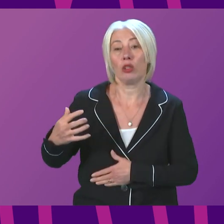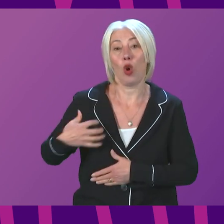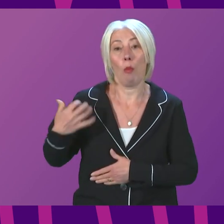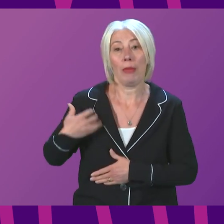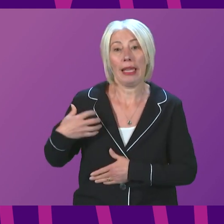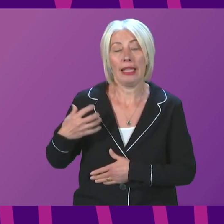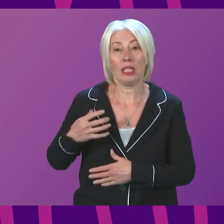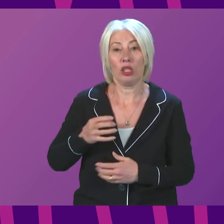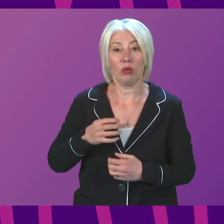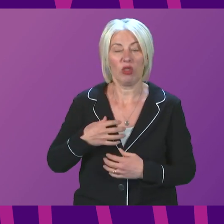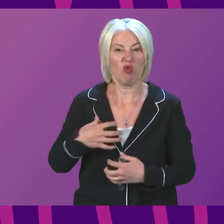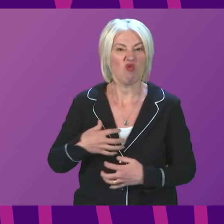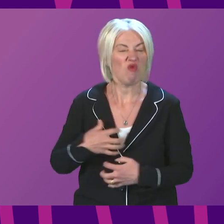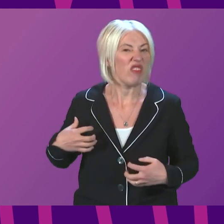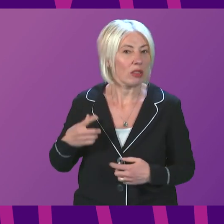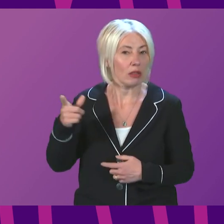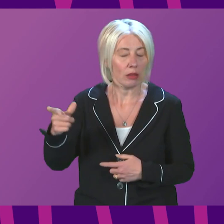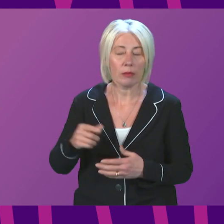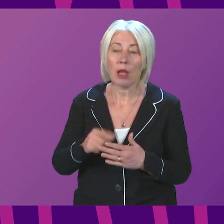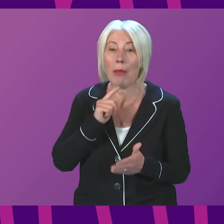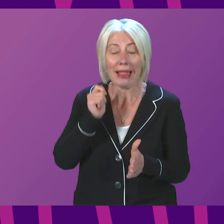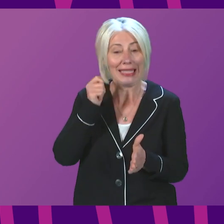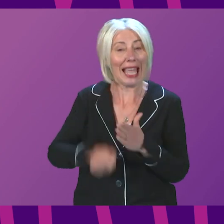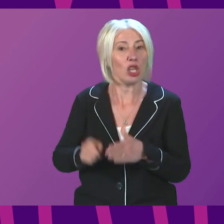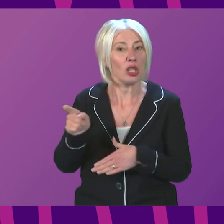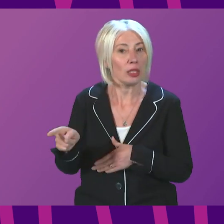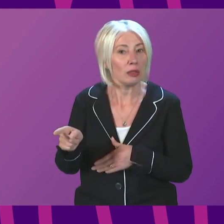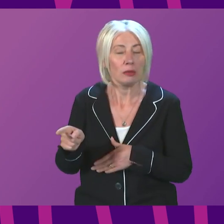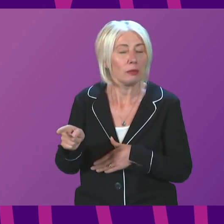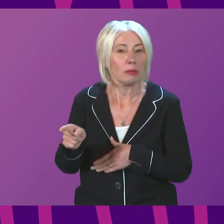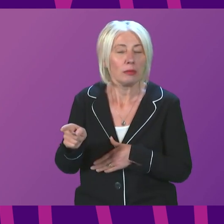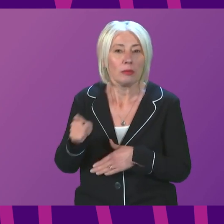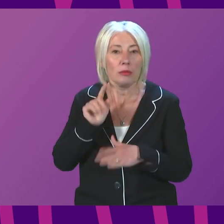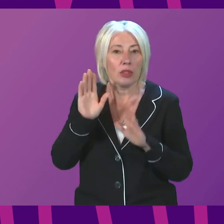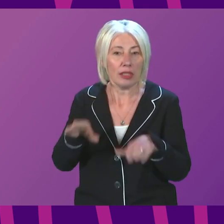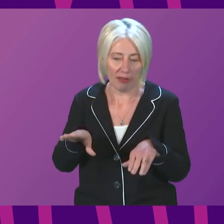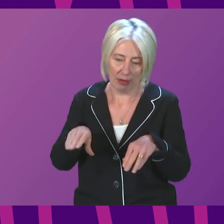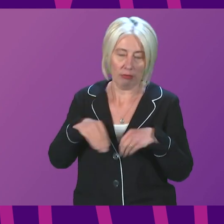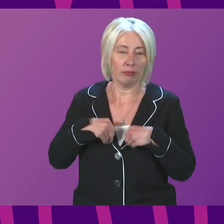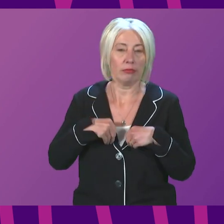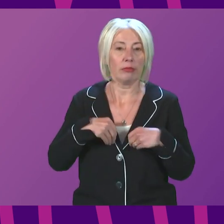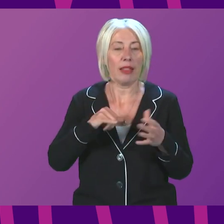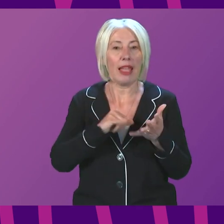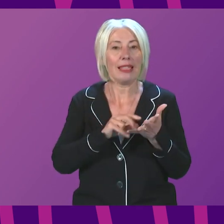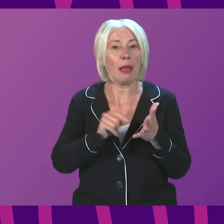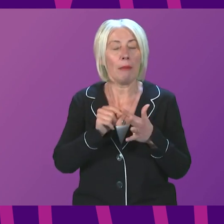within the United Kingdom Parliament, but the same sanction does not have to be adopted by the SNP parliamentary party at Westminster.